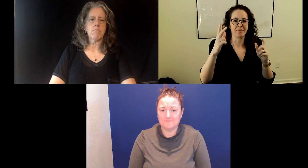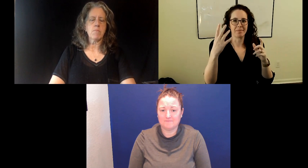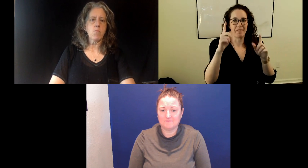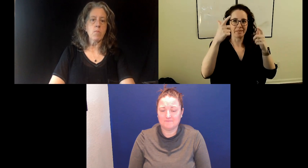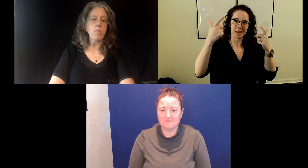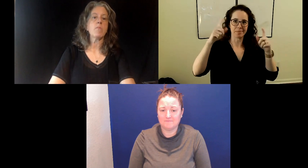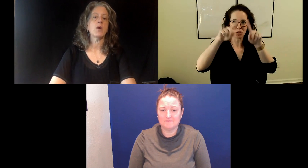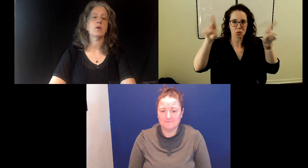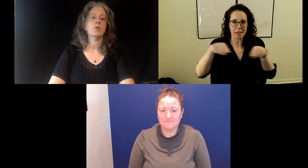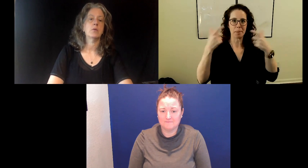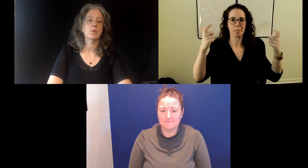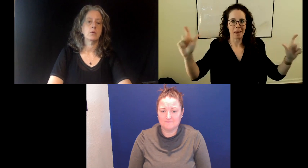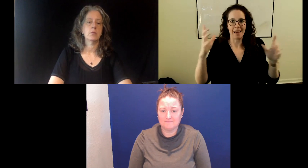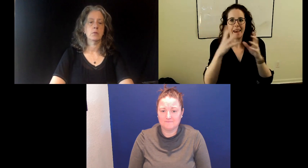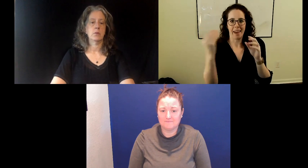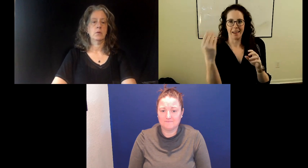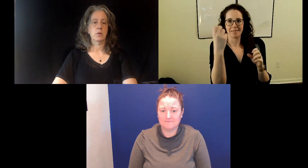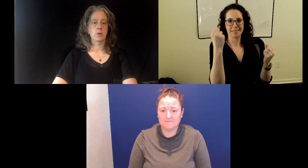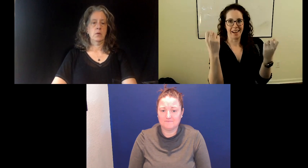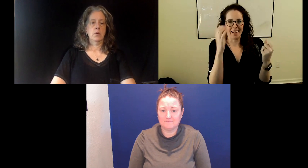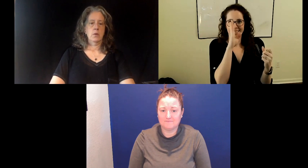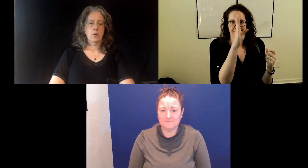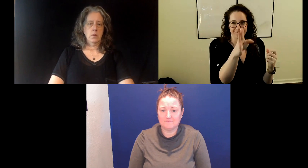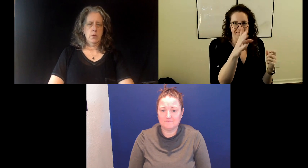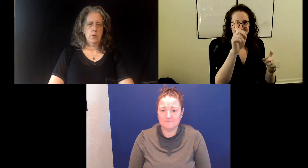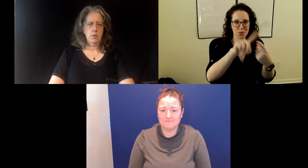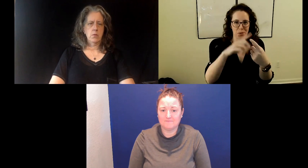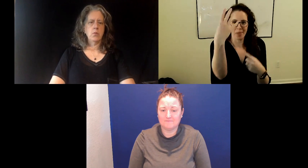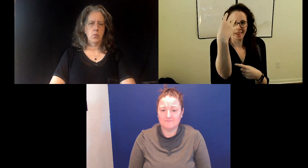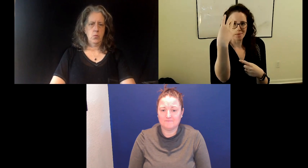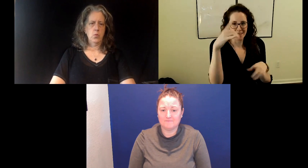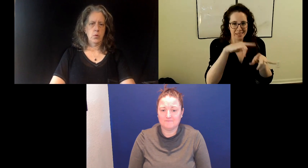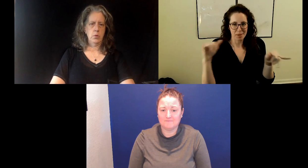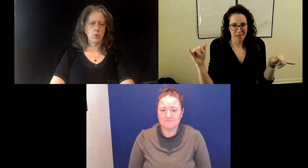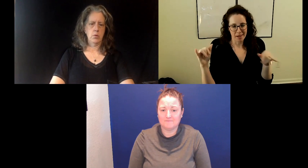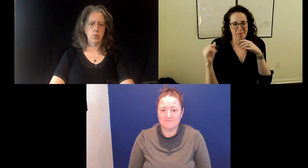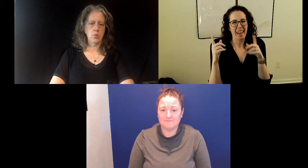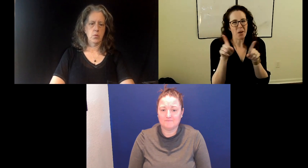the ability to be able to see on a larger screen or larger monitor when i'm signing